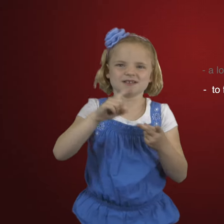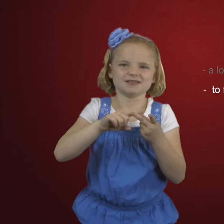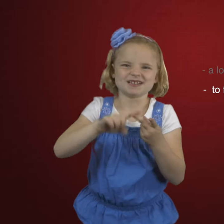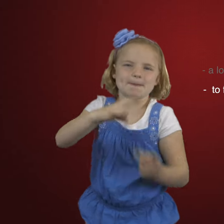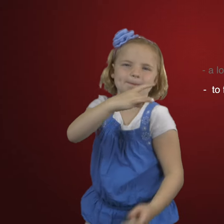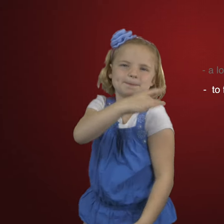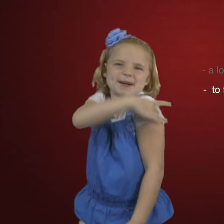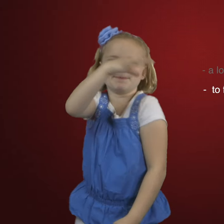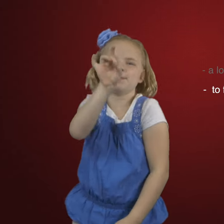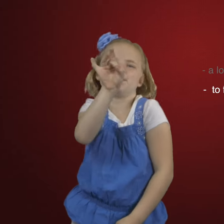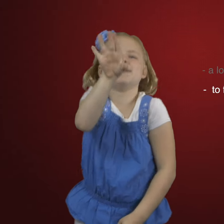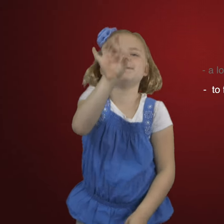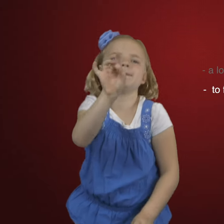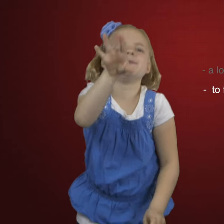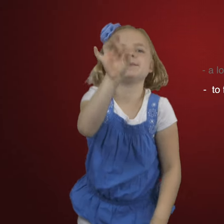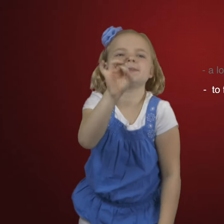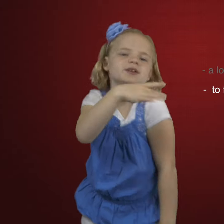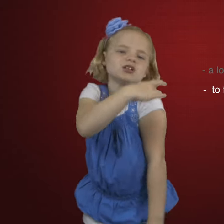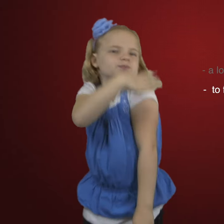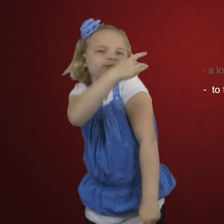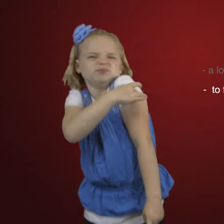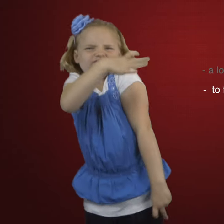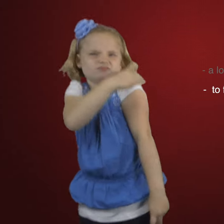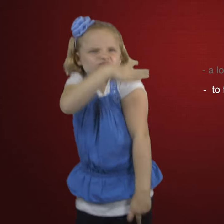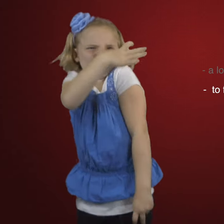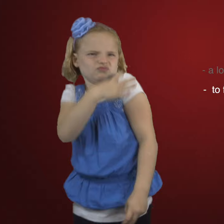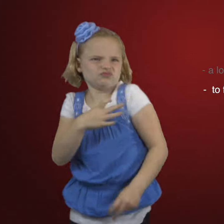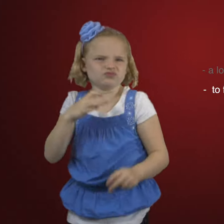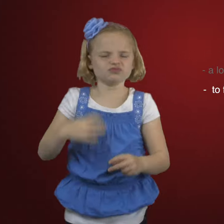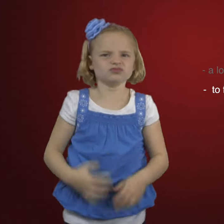or when somebody flicks you with their finger